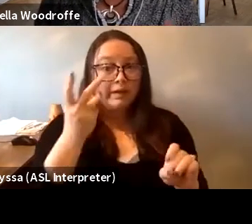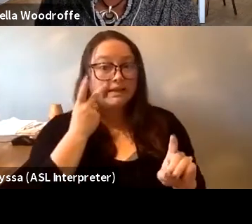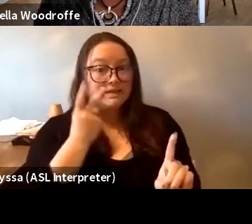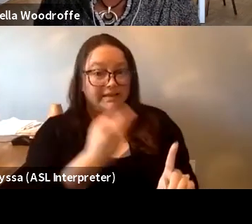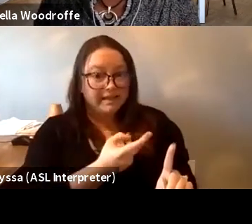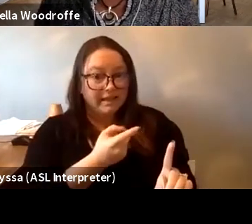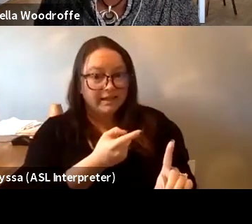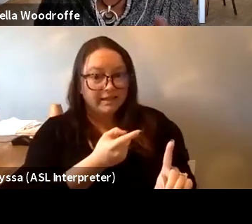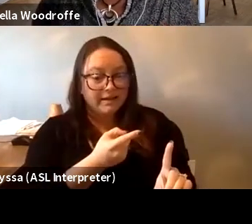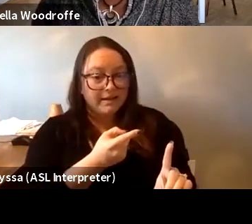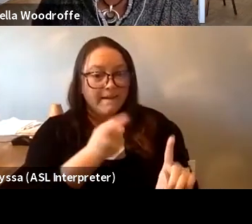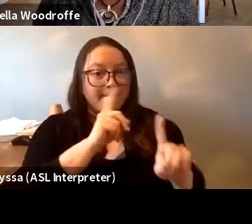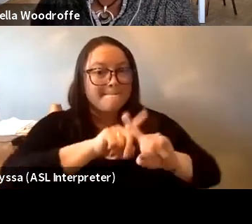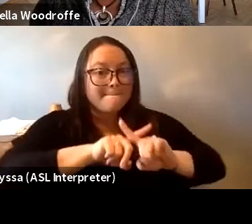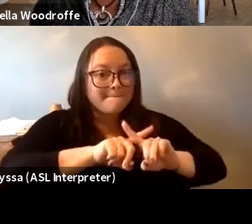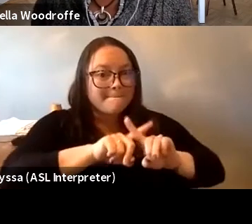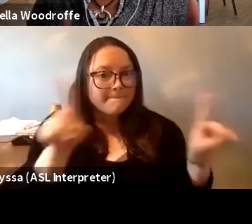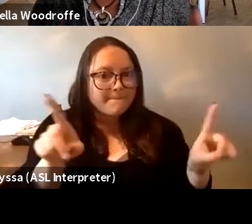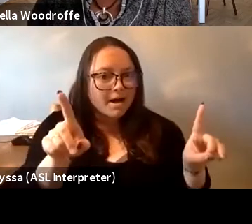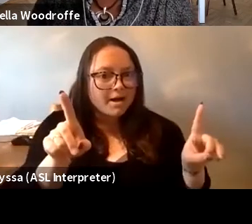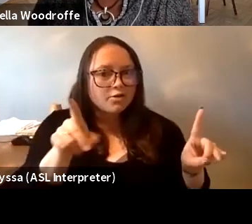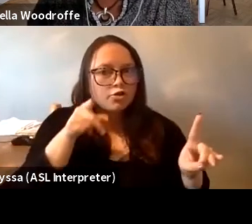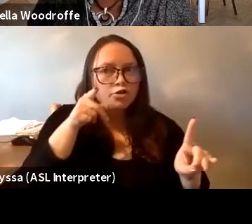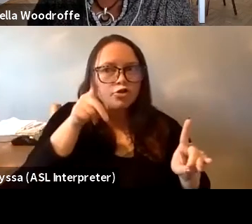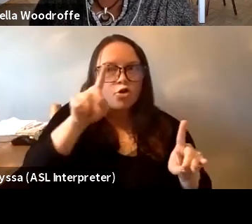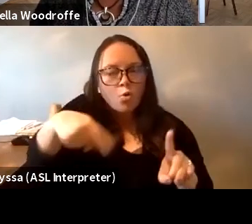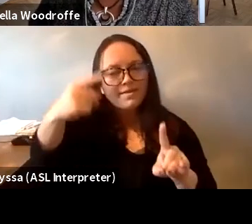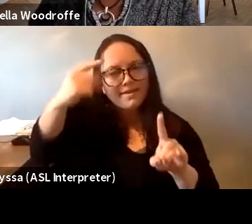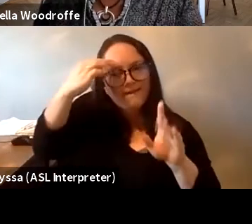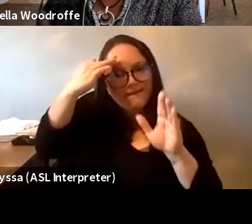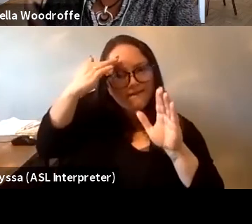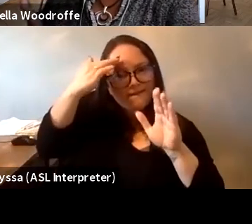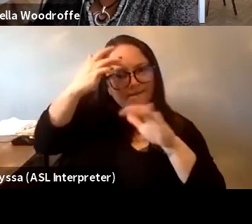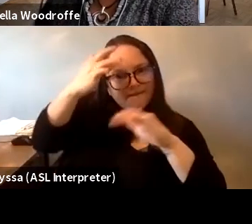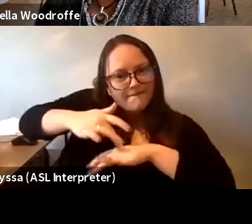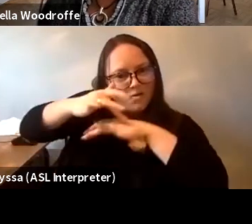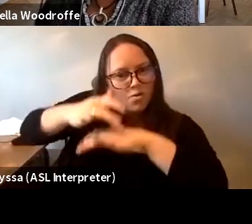only you take your eyes off the box and look at the person.